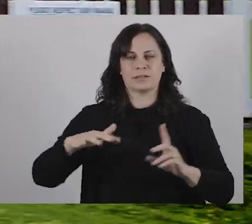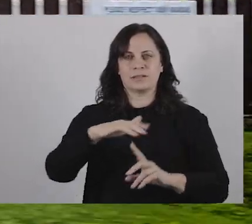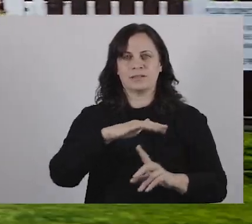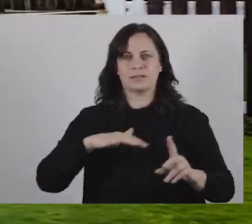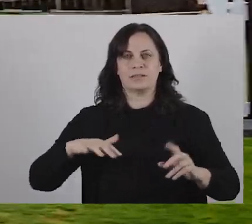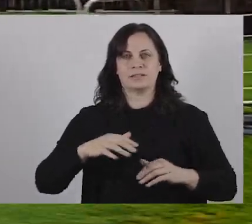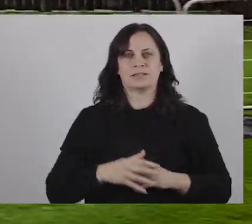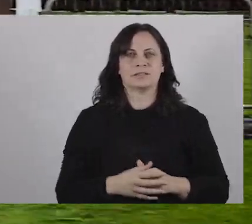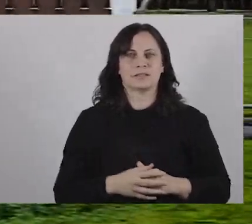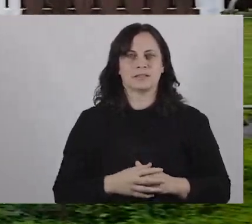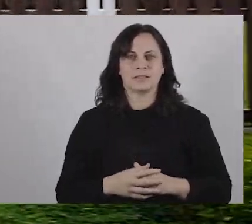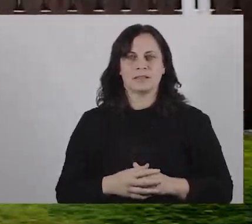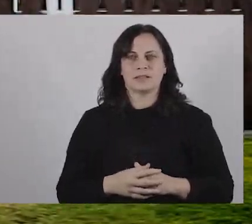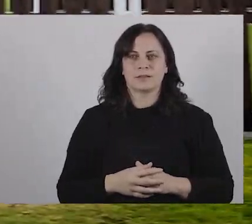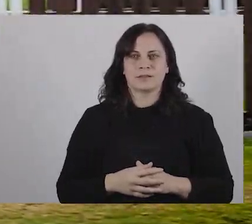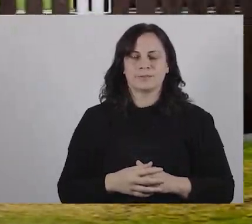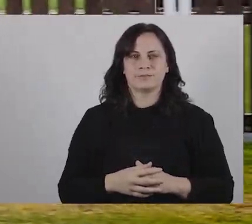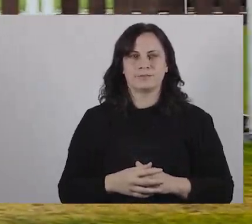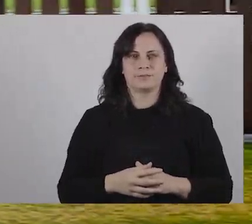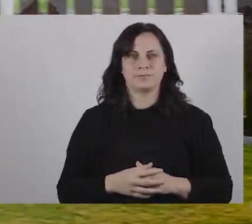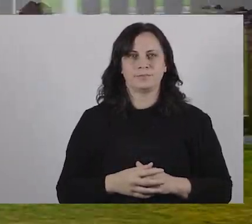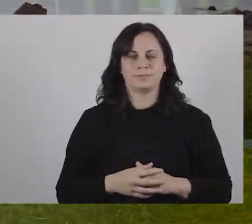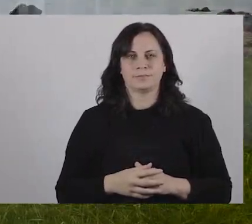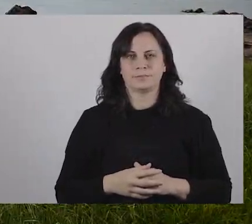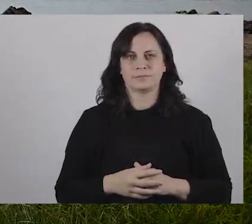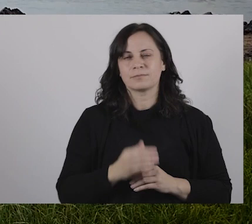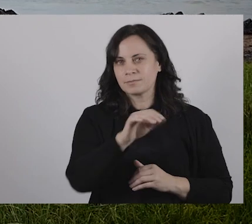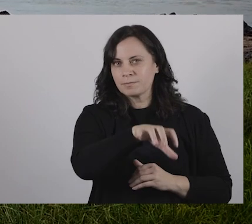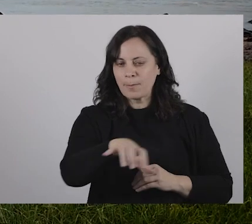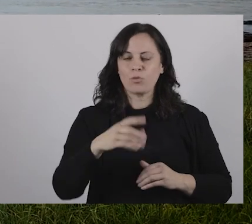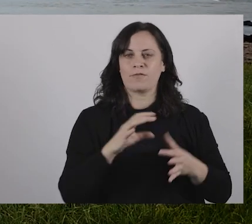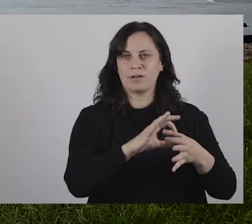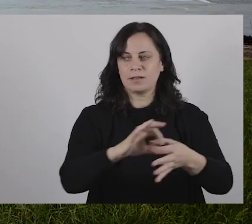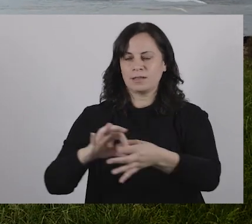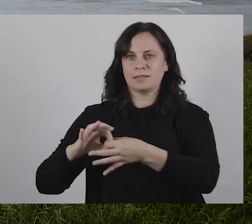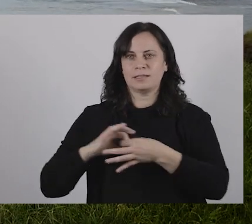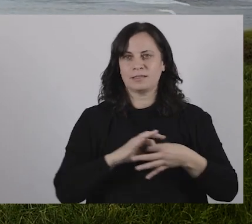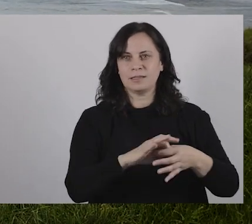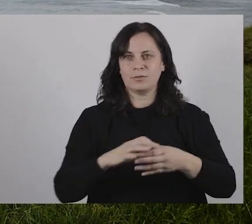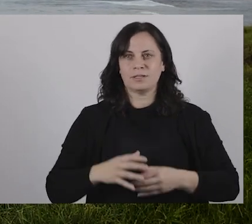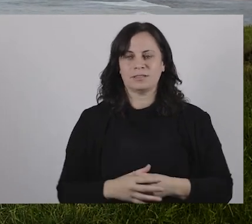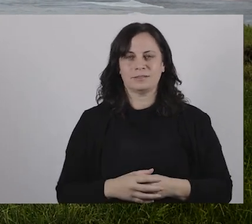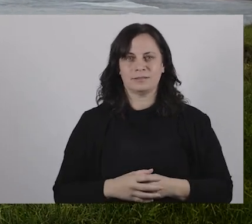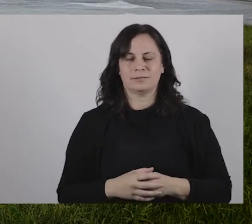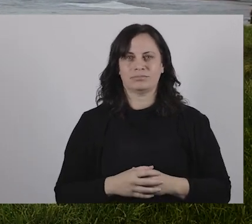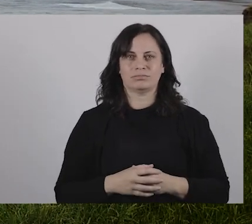Ana ko Pātangata te maunga. Ko Waikohu te awa. Ko te Whānau a Tuwhakairiora te hapū. Ko Ngāti Porou te iwi.